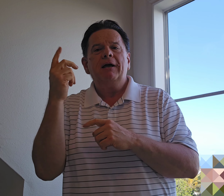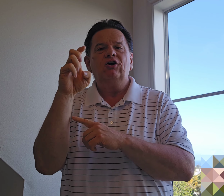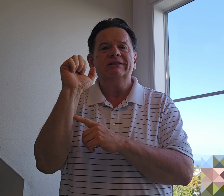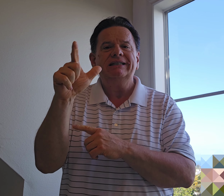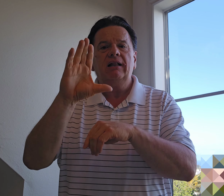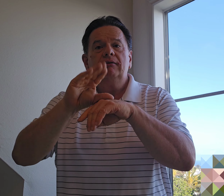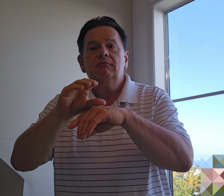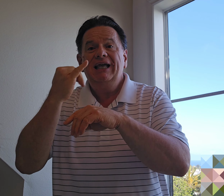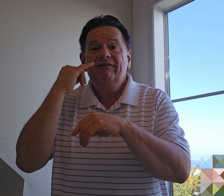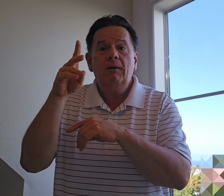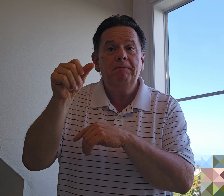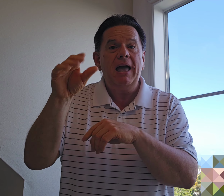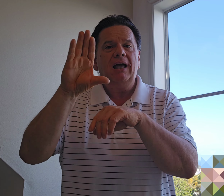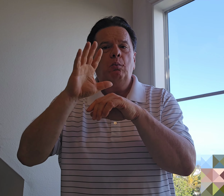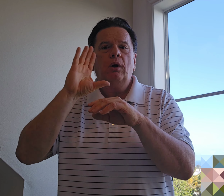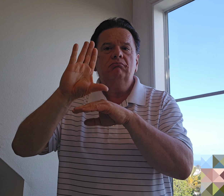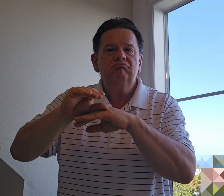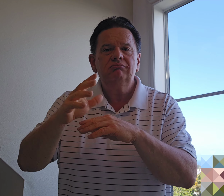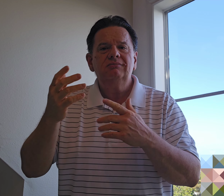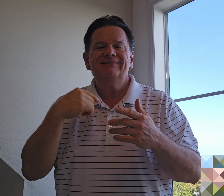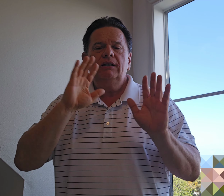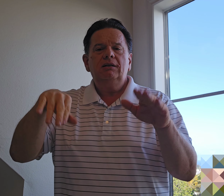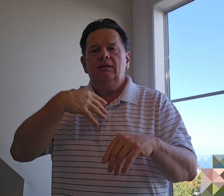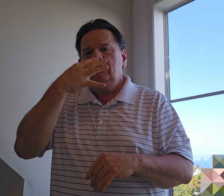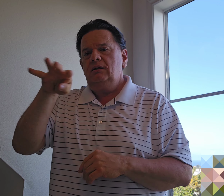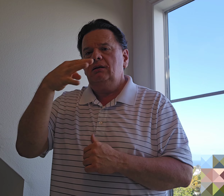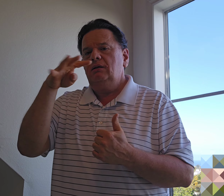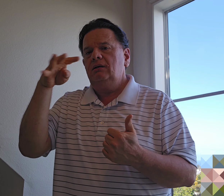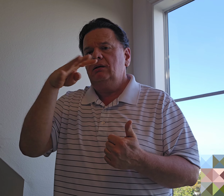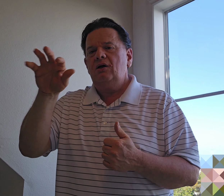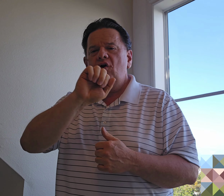I also read that there is a five-year statute of limitations in Italy.